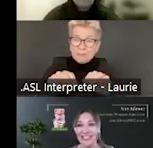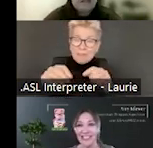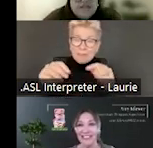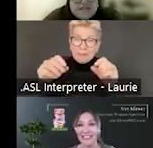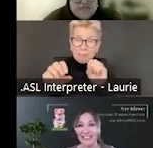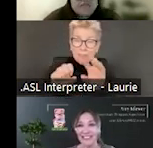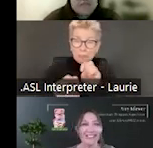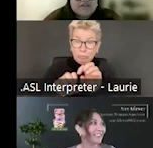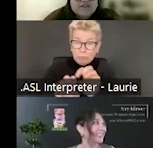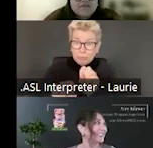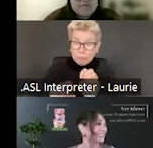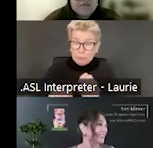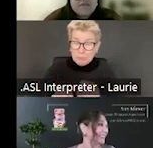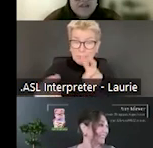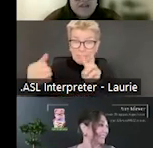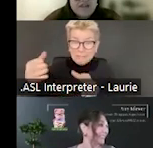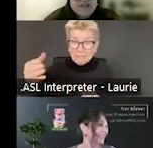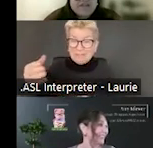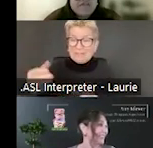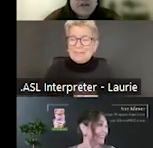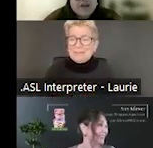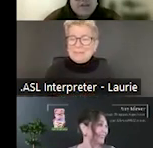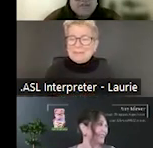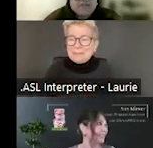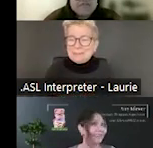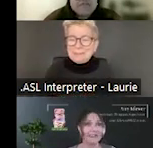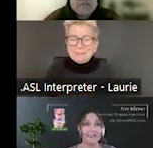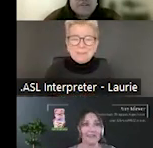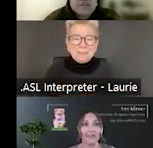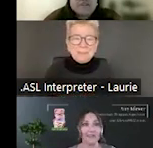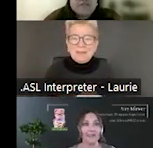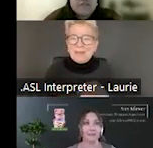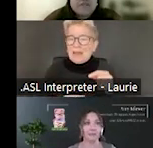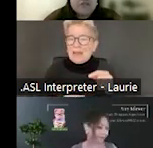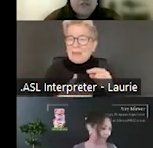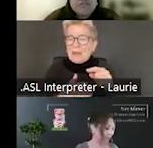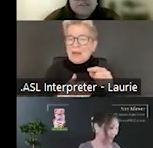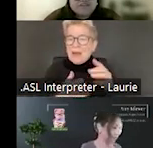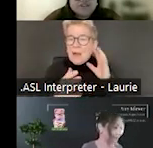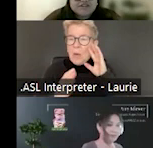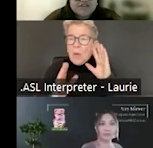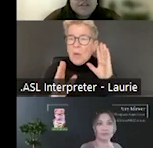that throughout the webinar; and if not, please feel free to use our Q&A function